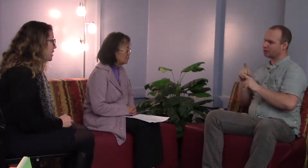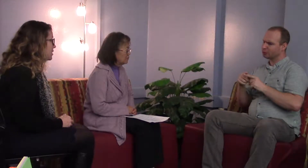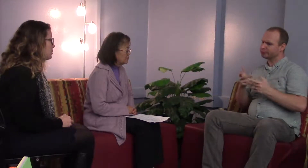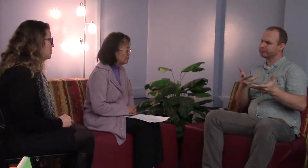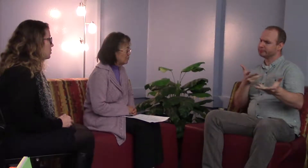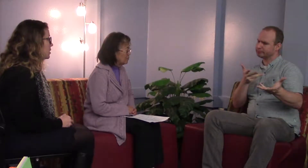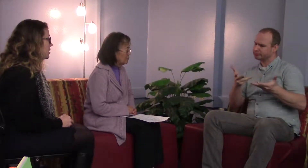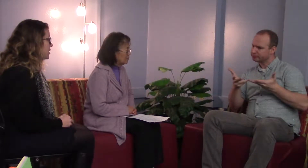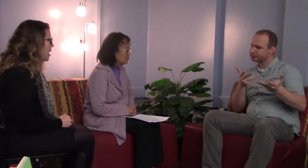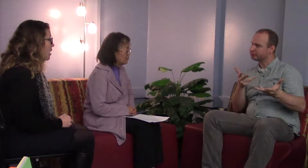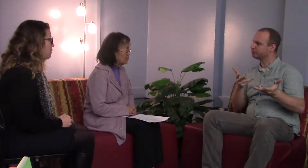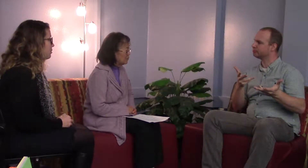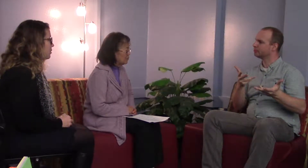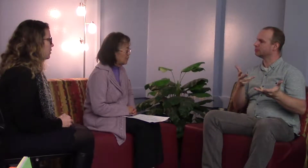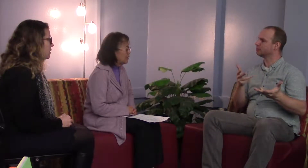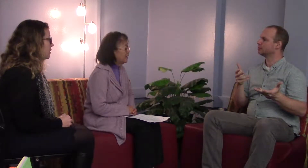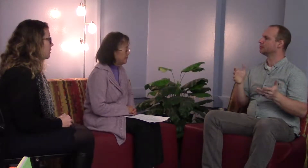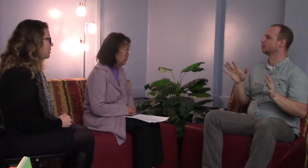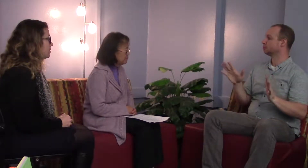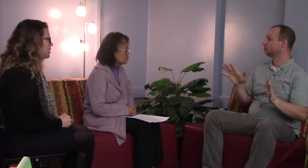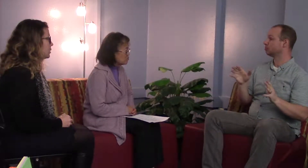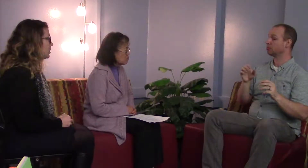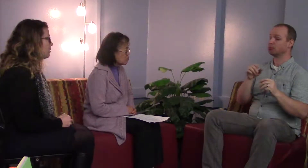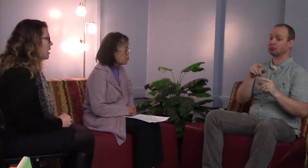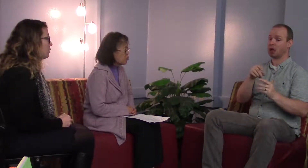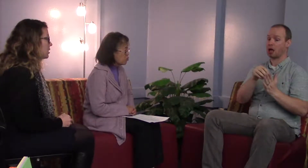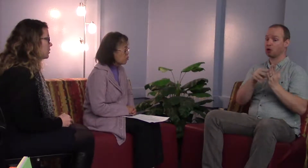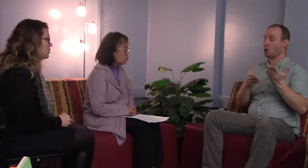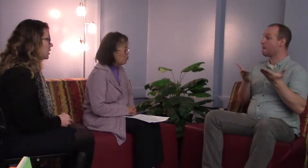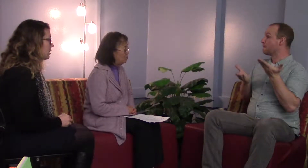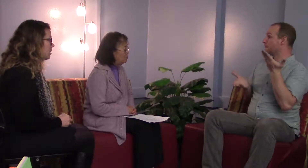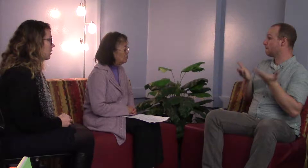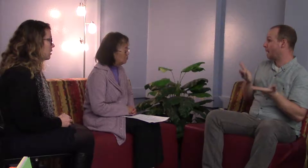it's up to the staff to interact with the student.